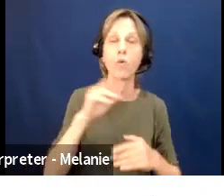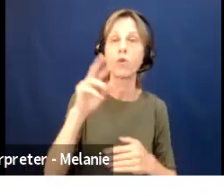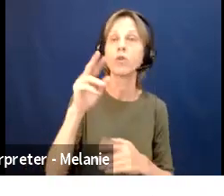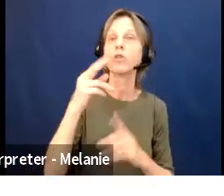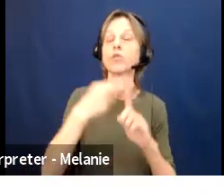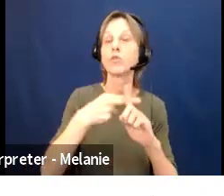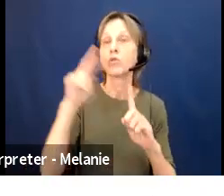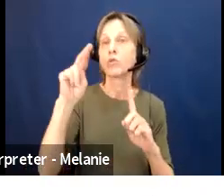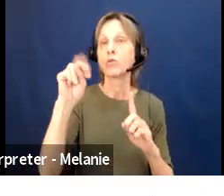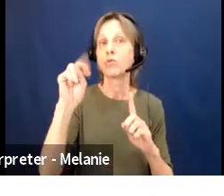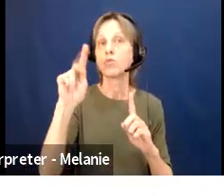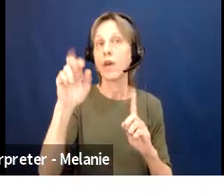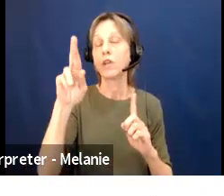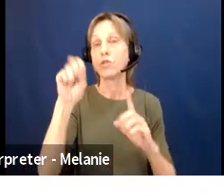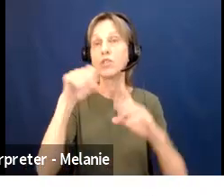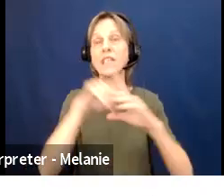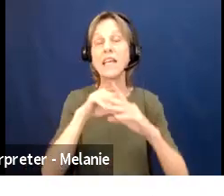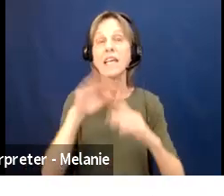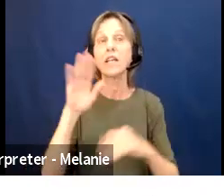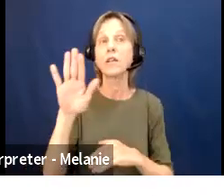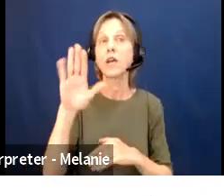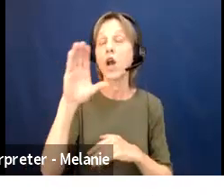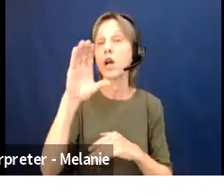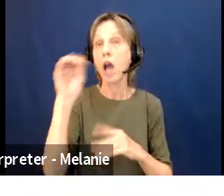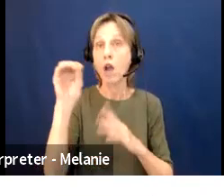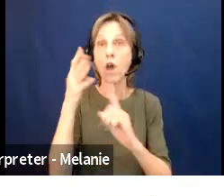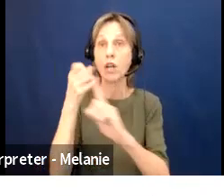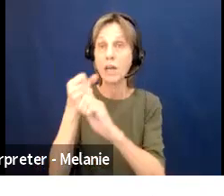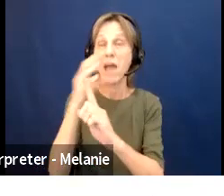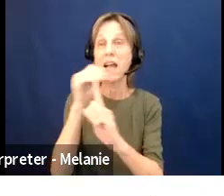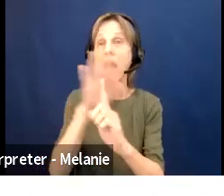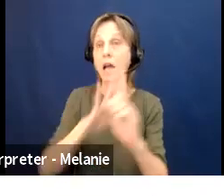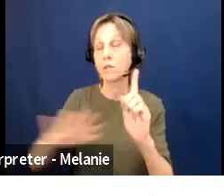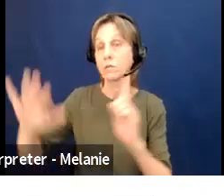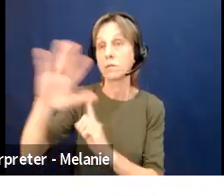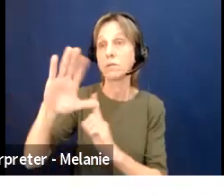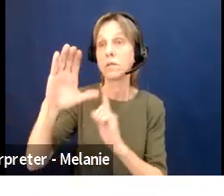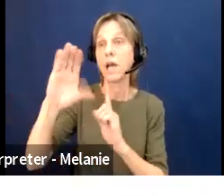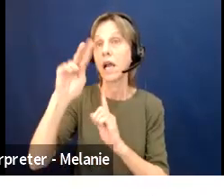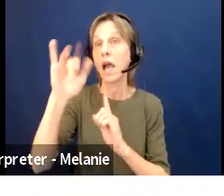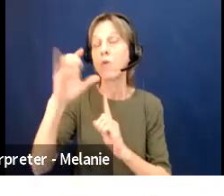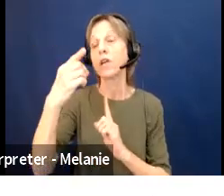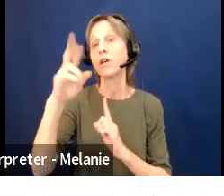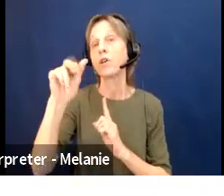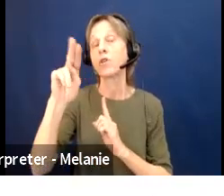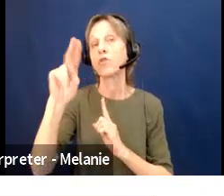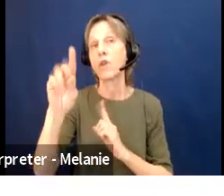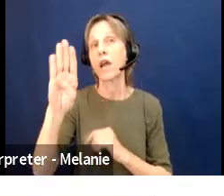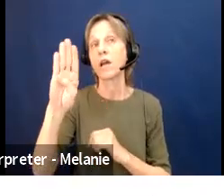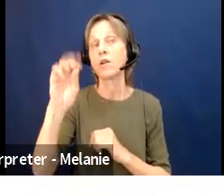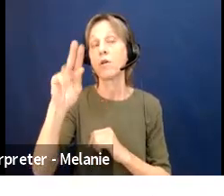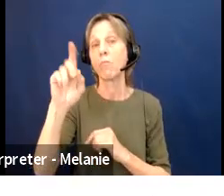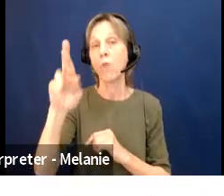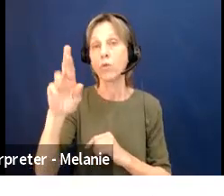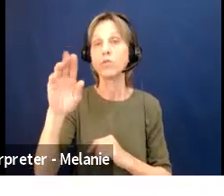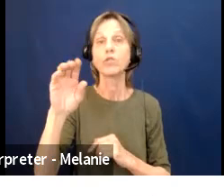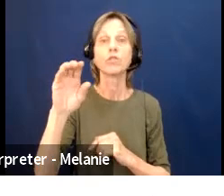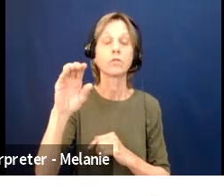in the Colorado impacted and contiguous counties of Grand Boulder Clear Creek Eagle Gilpin Jackson